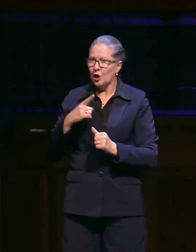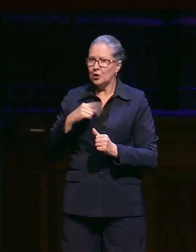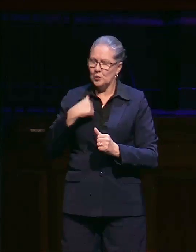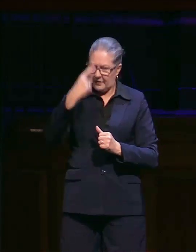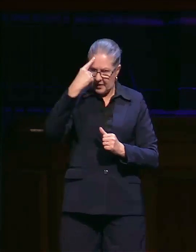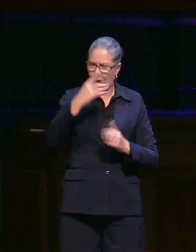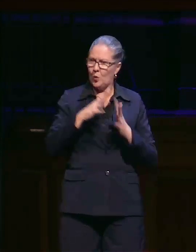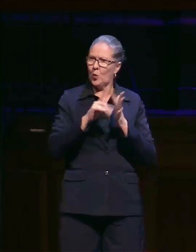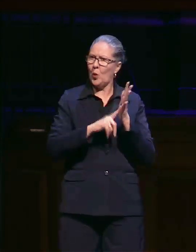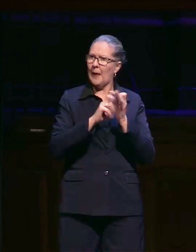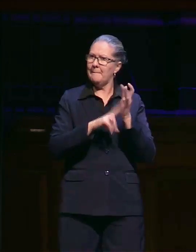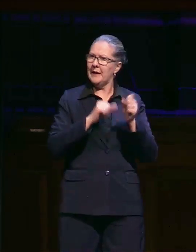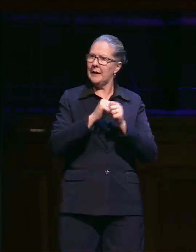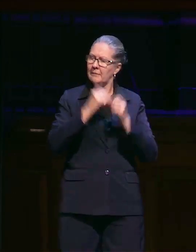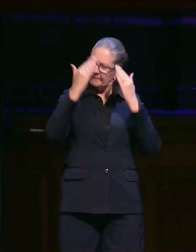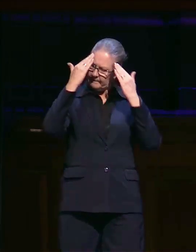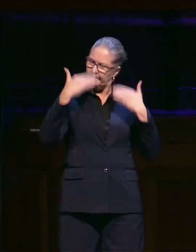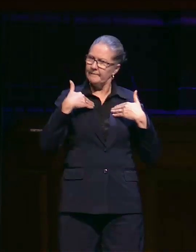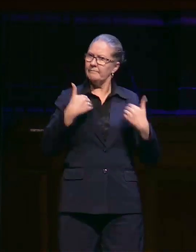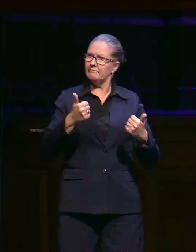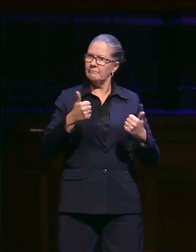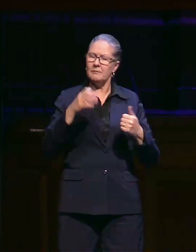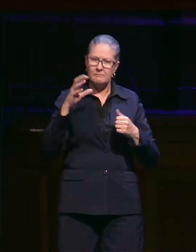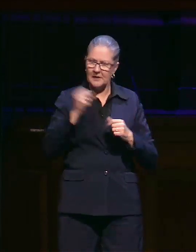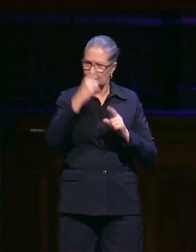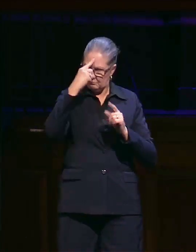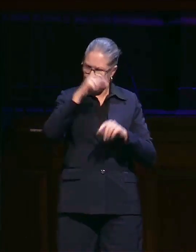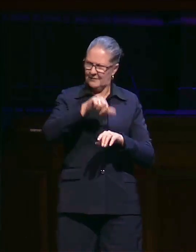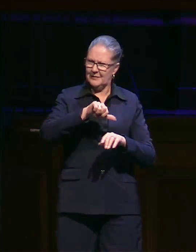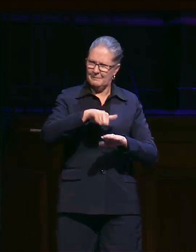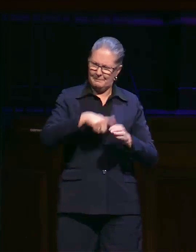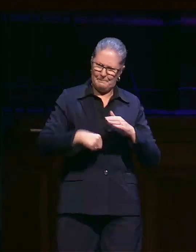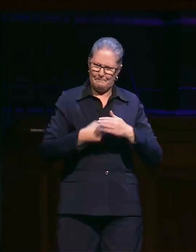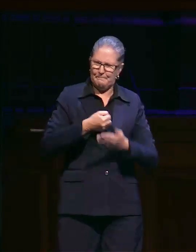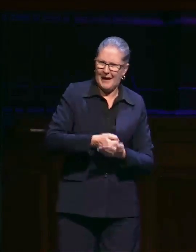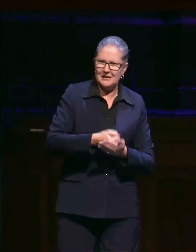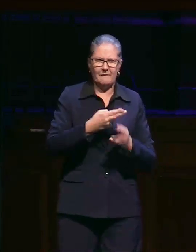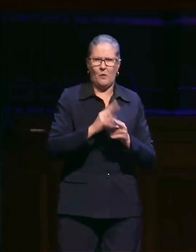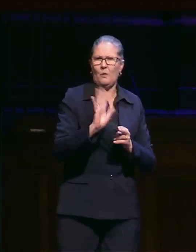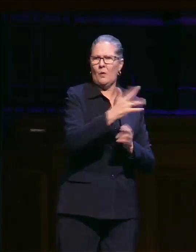must be the foundation of our public spending one more example briefly